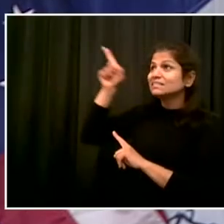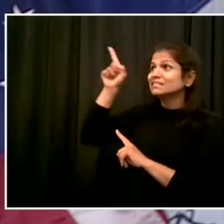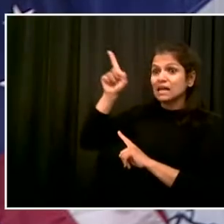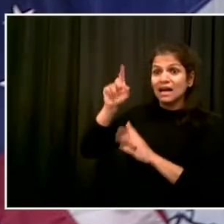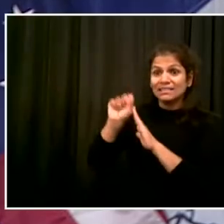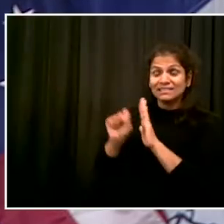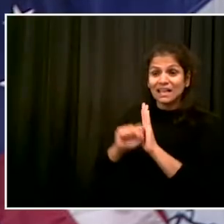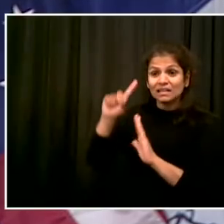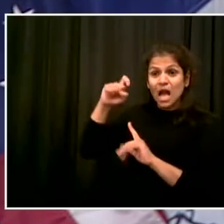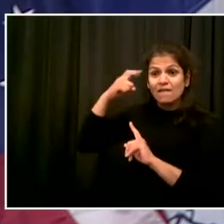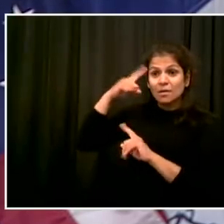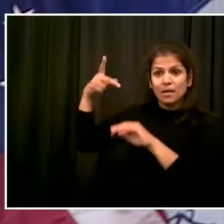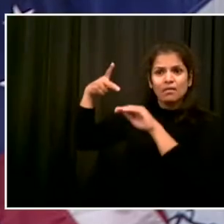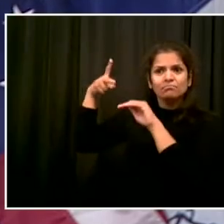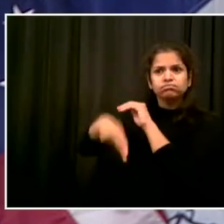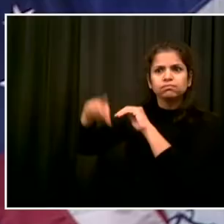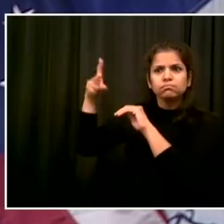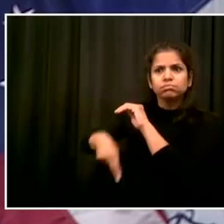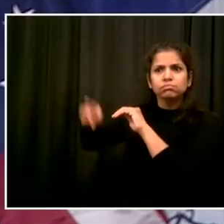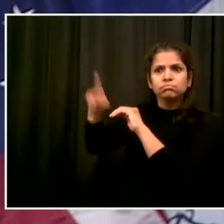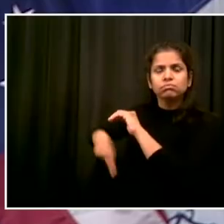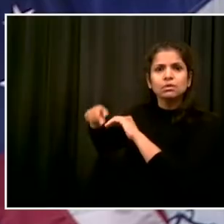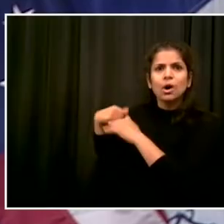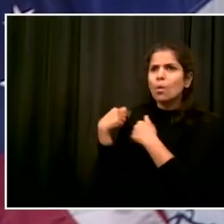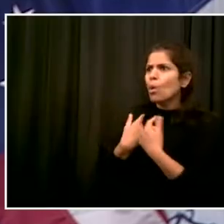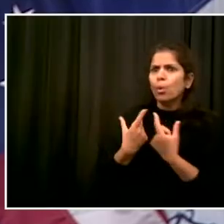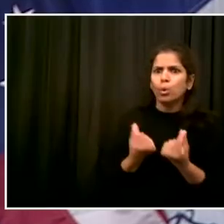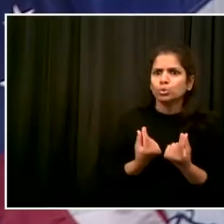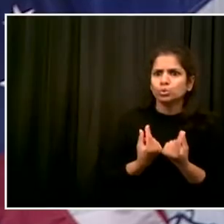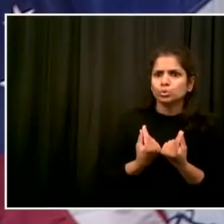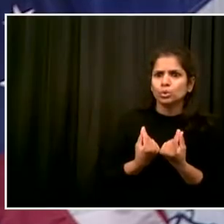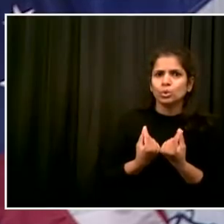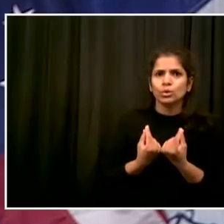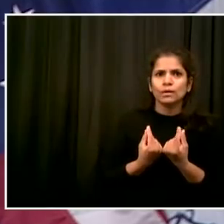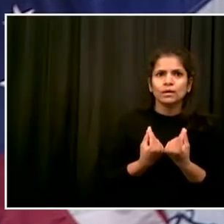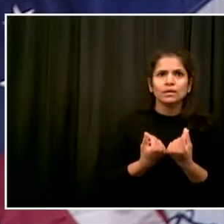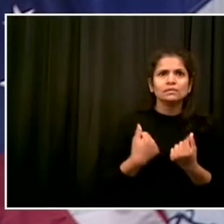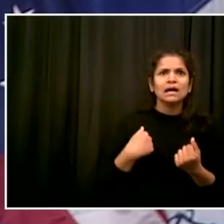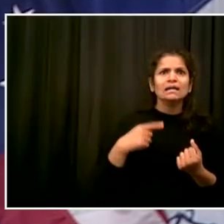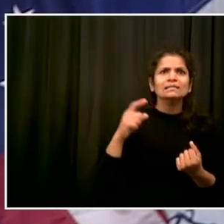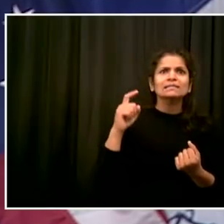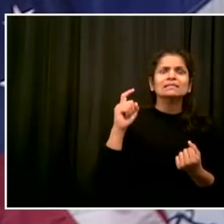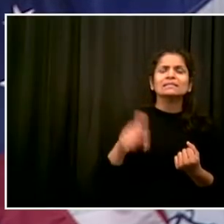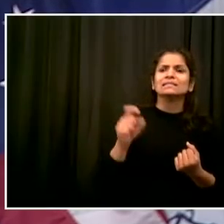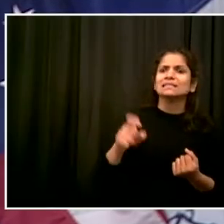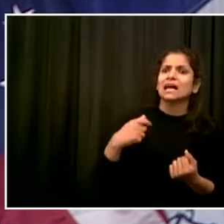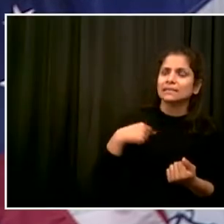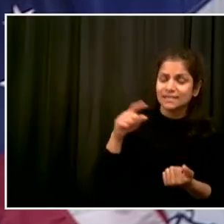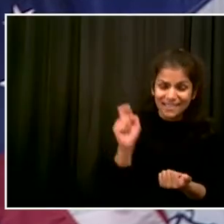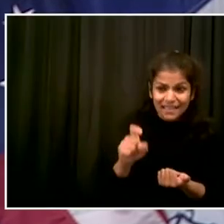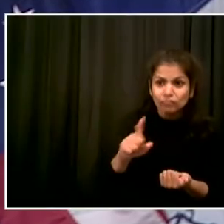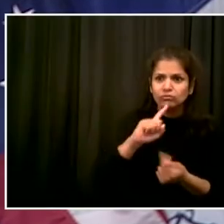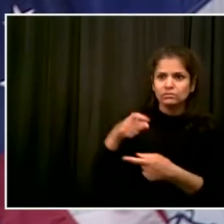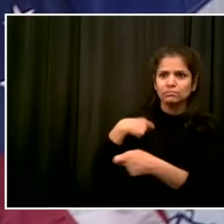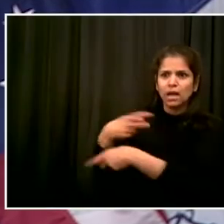FAR FROM GUARANTEED, STE ATGOVERNMENT HAS ALREADY MADE CUTS AND WILL LIKELY MAKE A LOT ORME IF THERE IS NO STIMULUS.